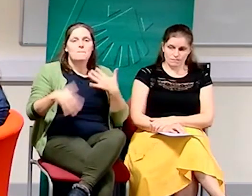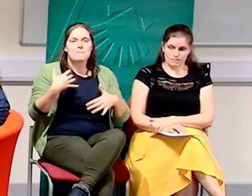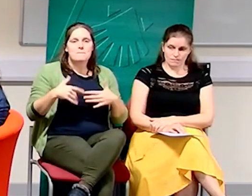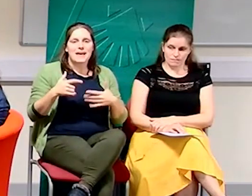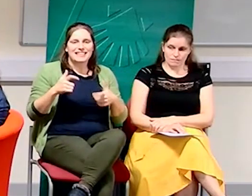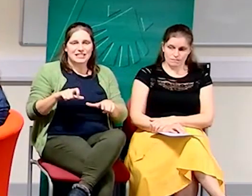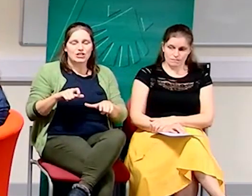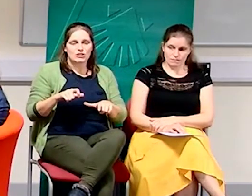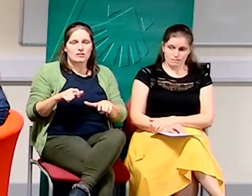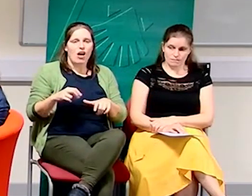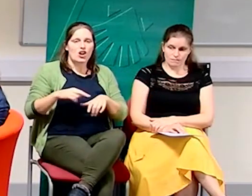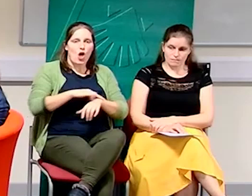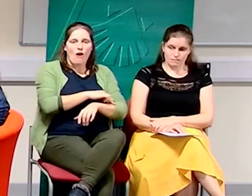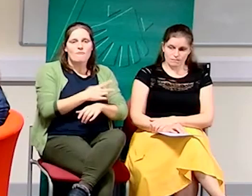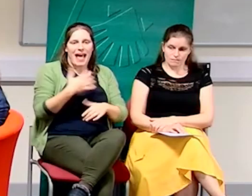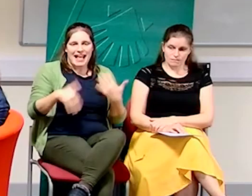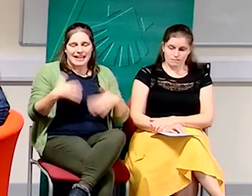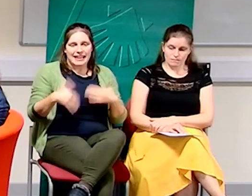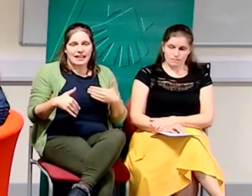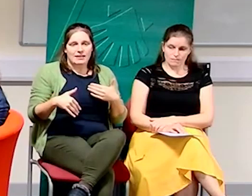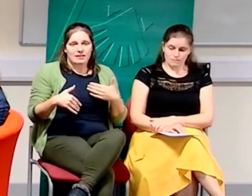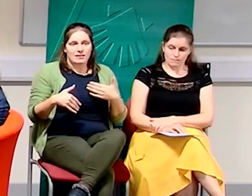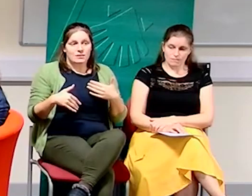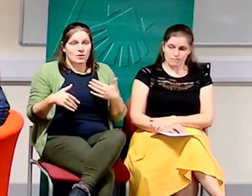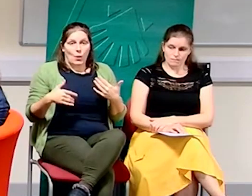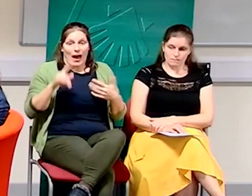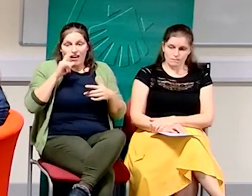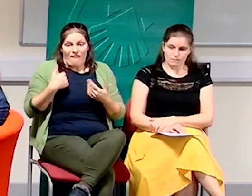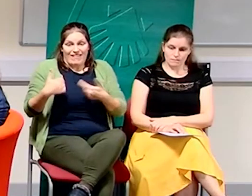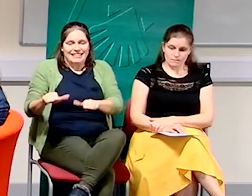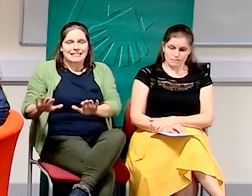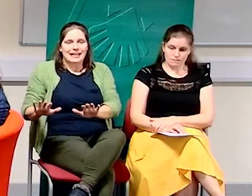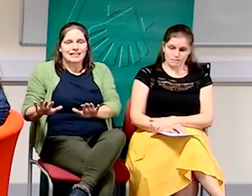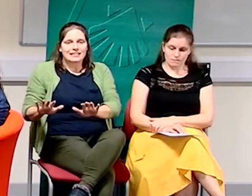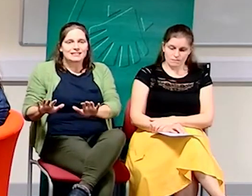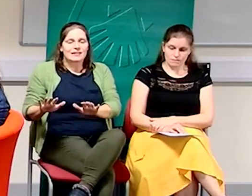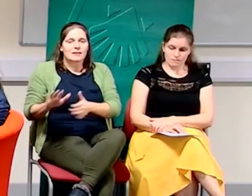neur of pain and sometimes there's no matter what you do you cannot overcome it other than laying